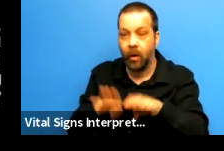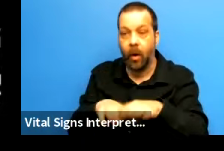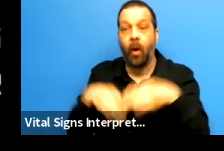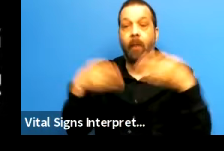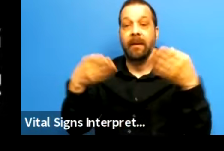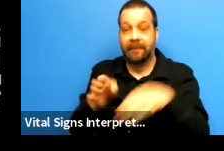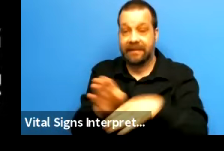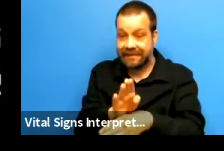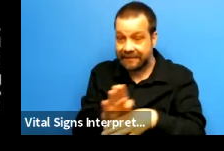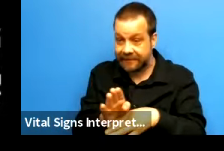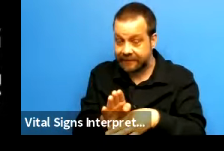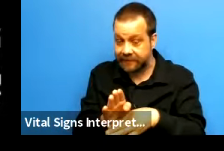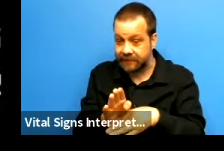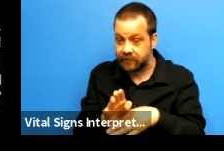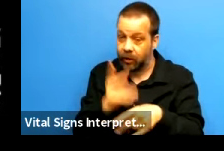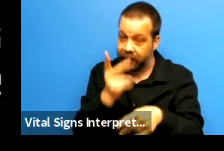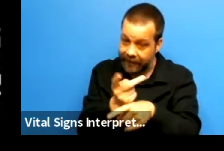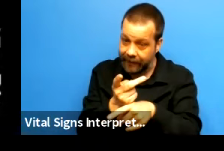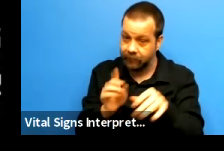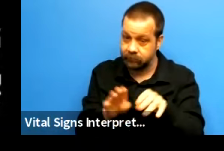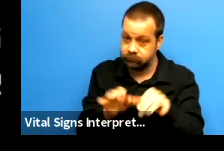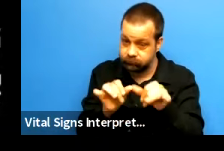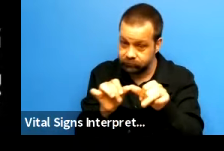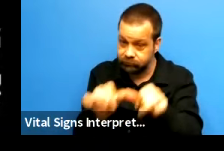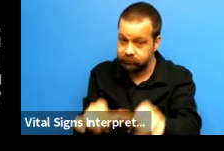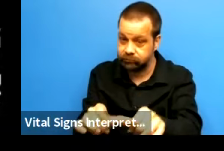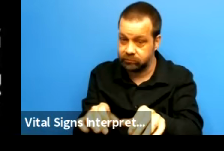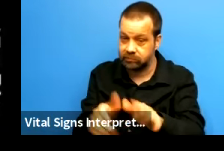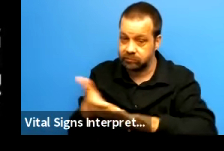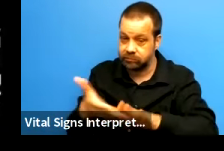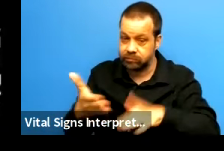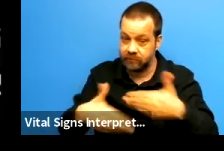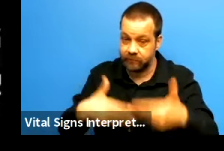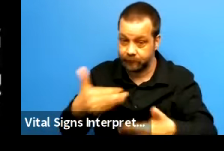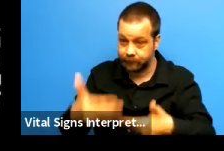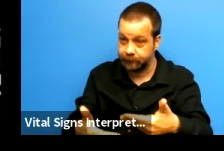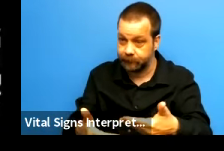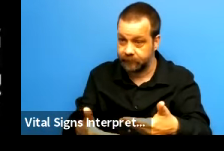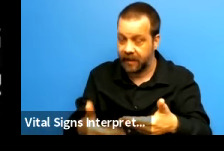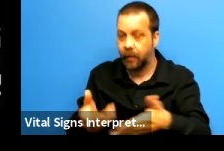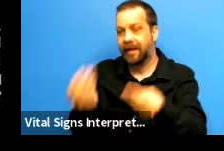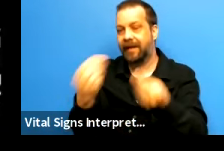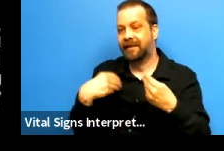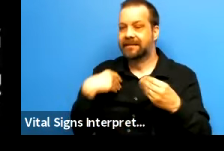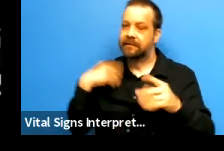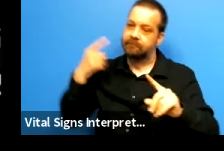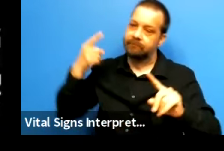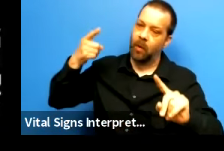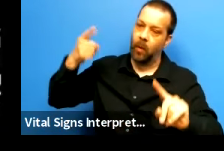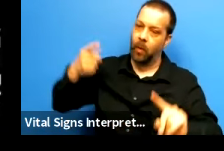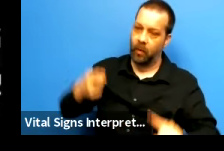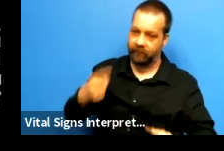and it will serve as a framework for this conversation today. The CDC health guidance